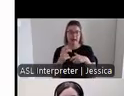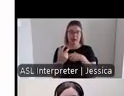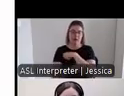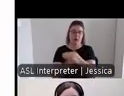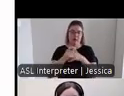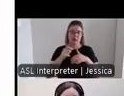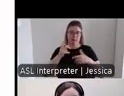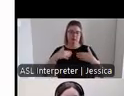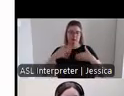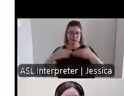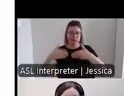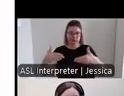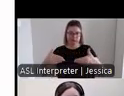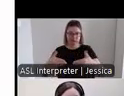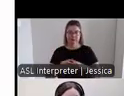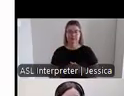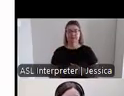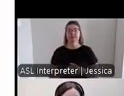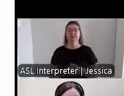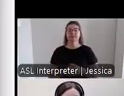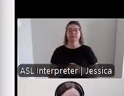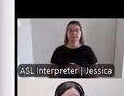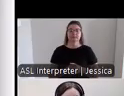settings such as speed and autoplay. next slide, please.